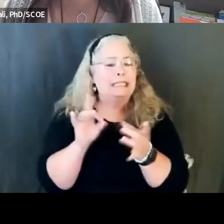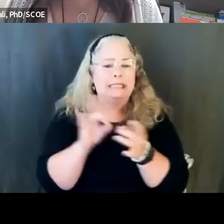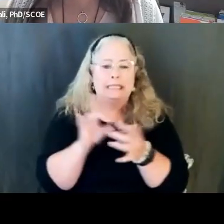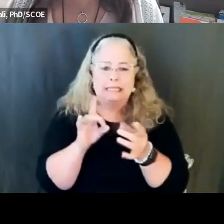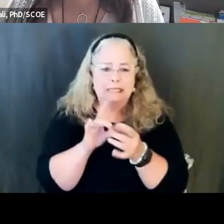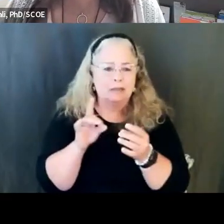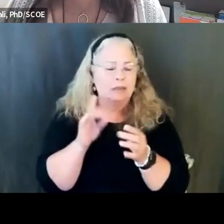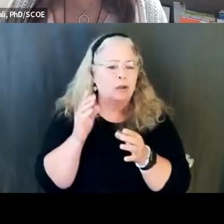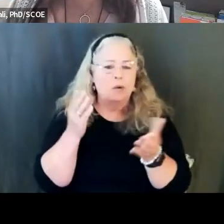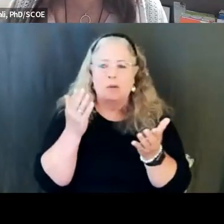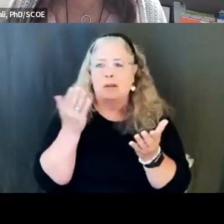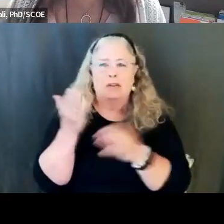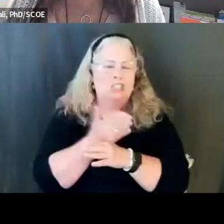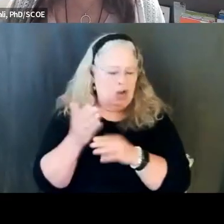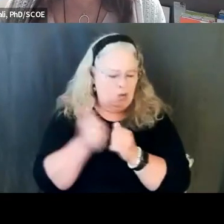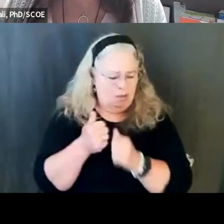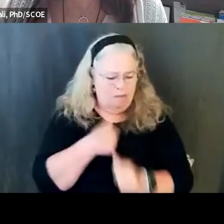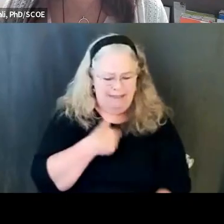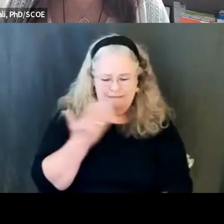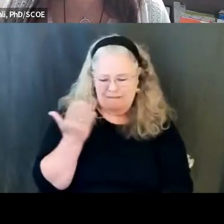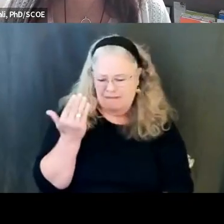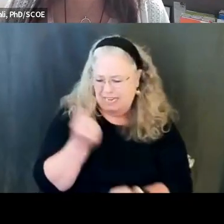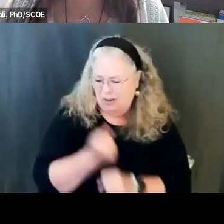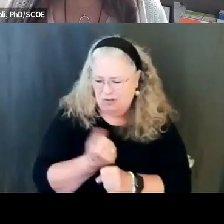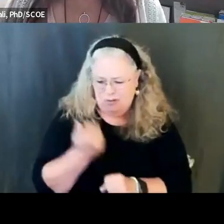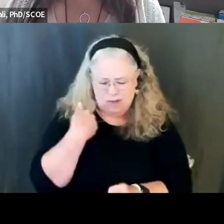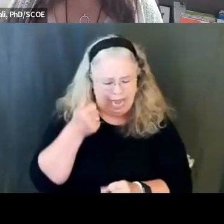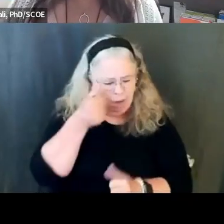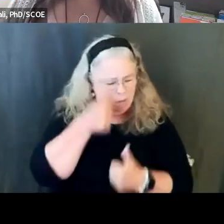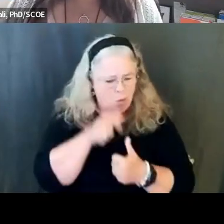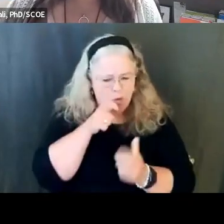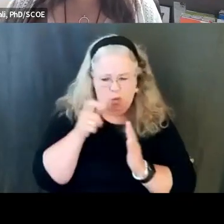me probably I don't know 10 15 years ago. I'm not even sure who the author is but it's “You